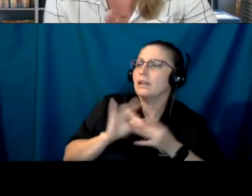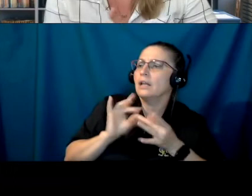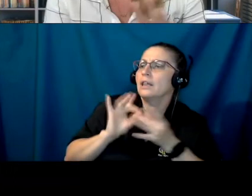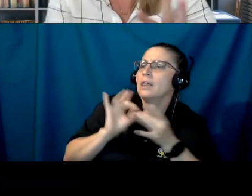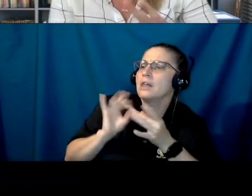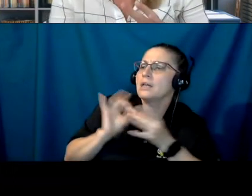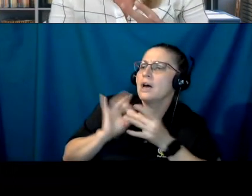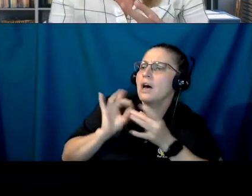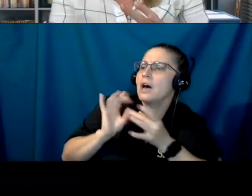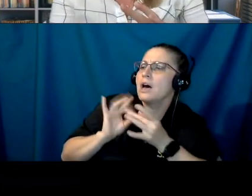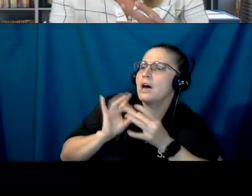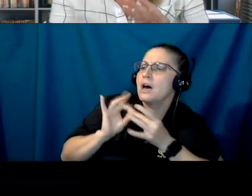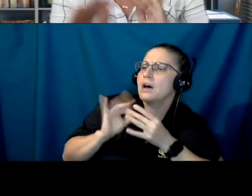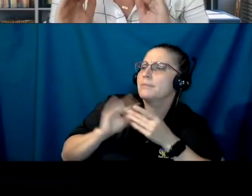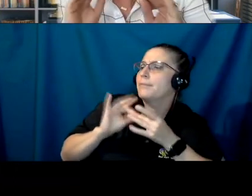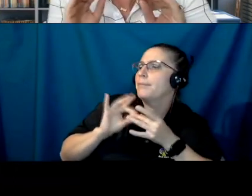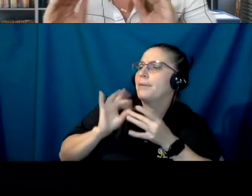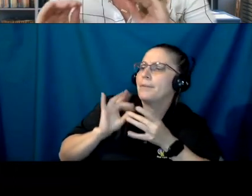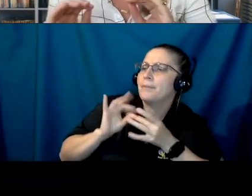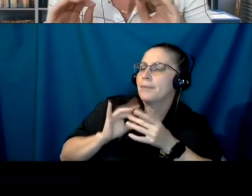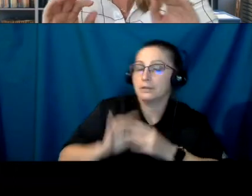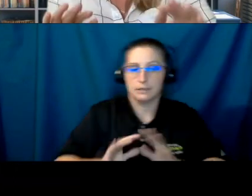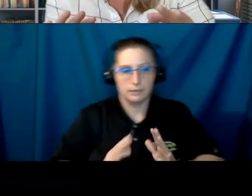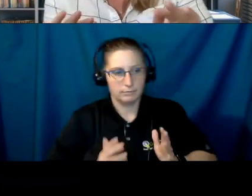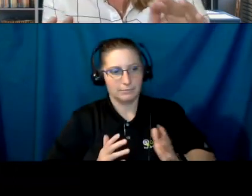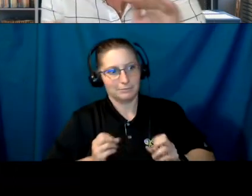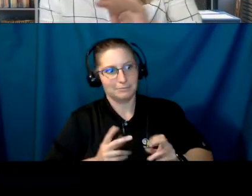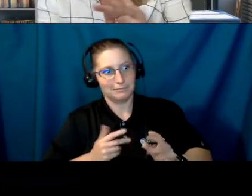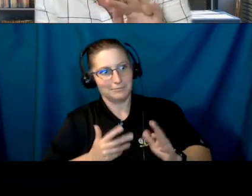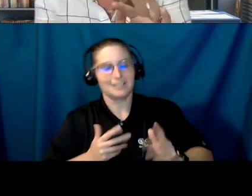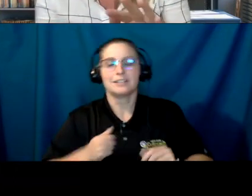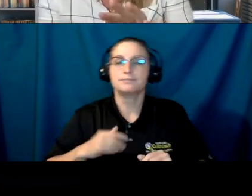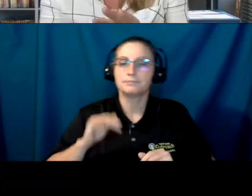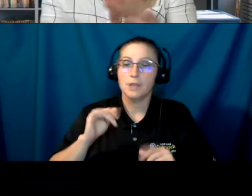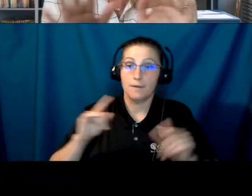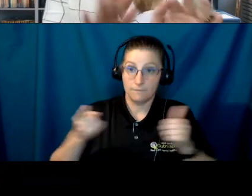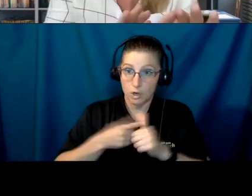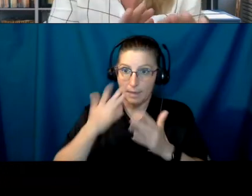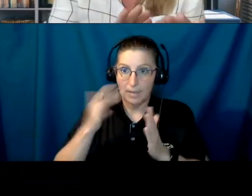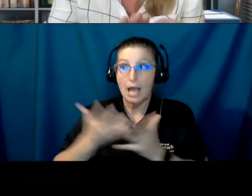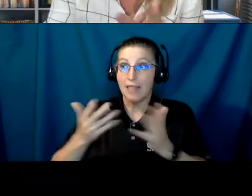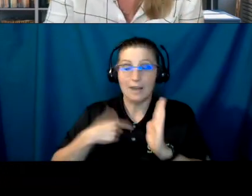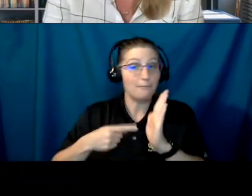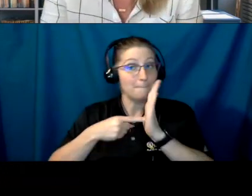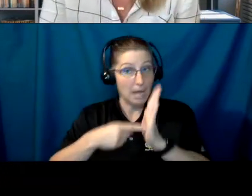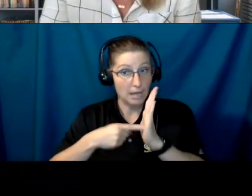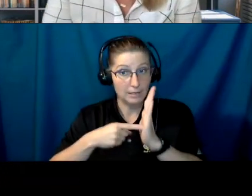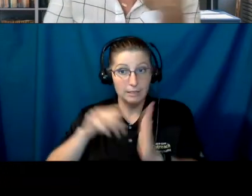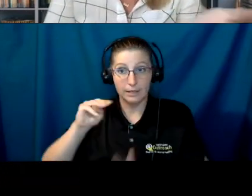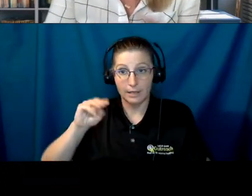to tell you. So you know, I at first it would be a lot of modeling or me reminding the student